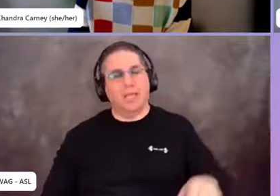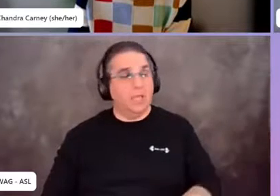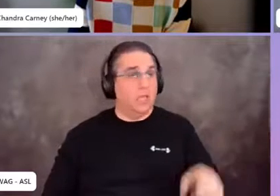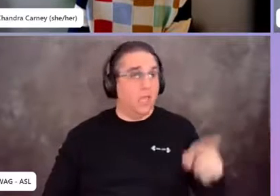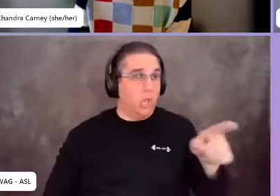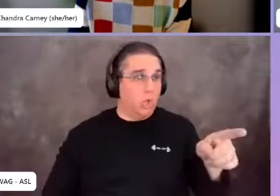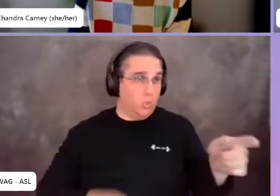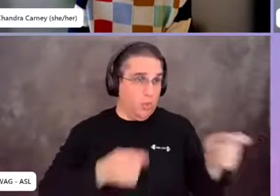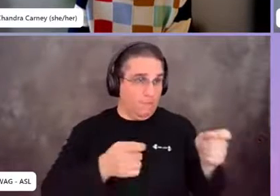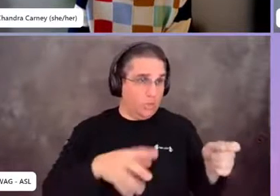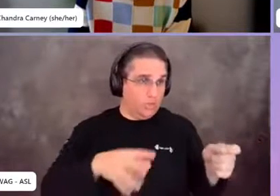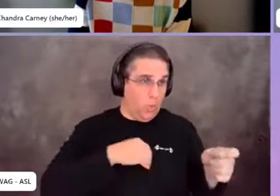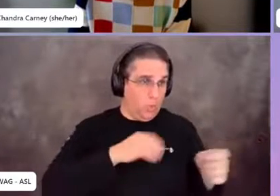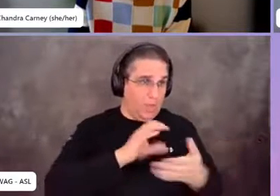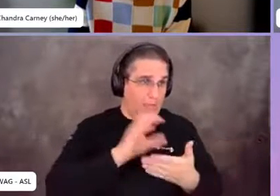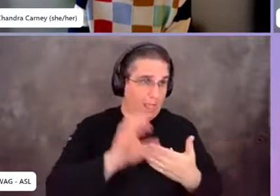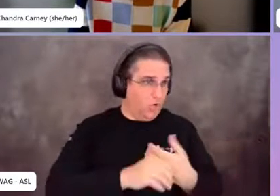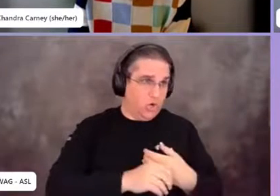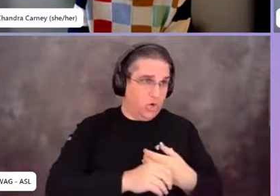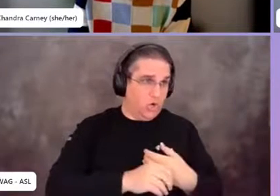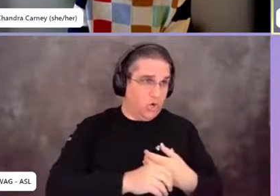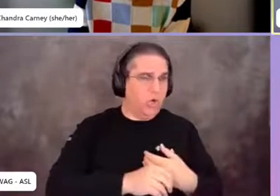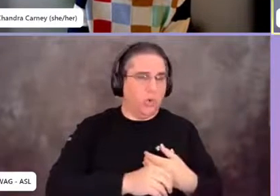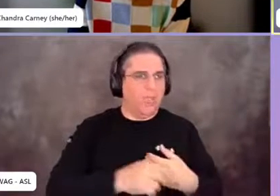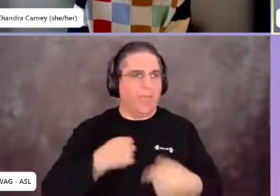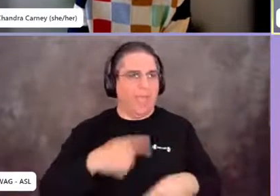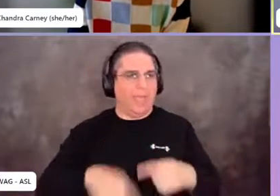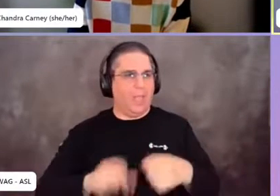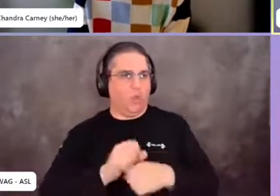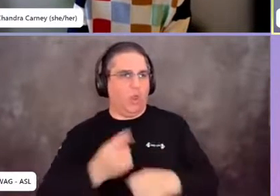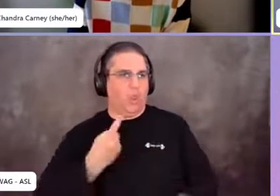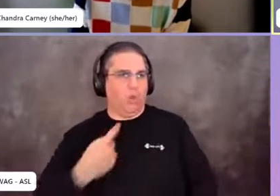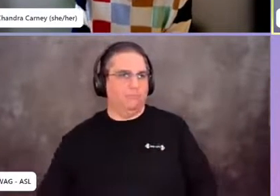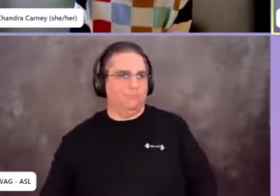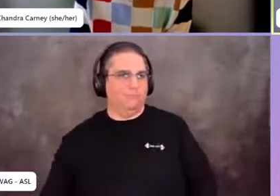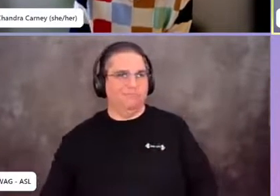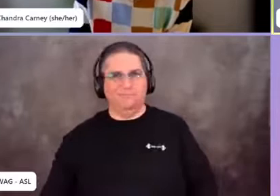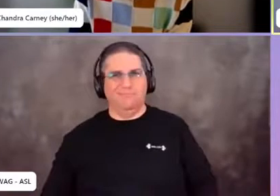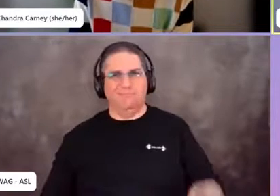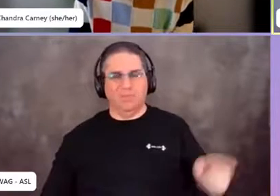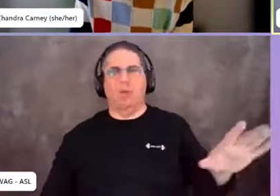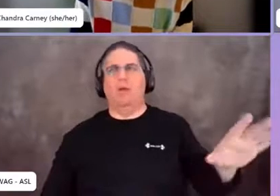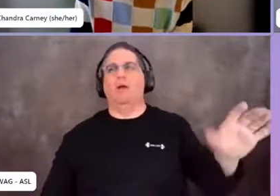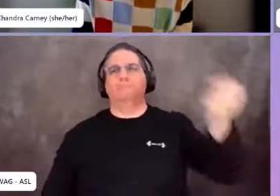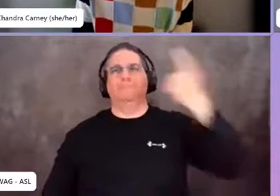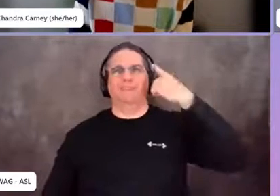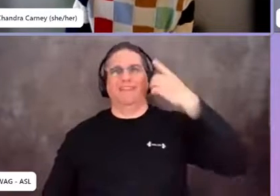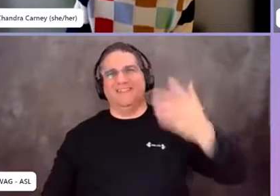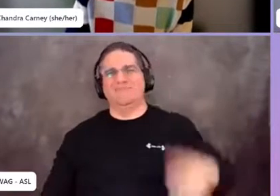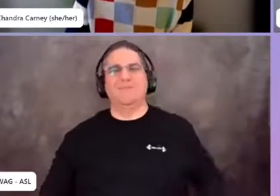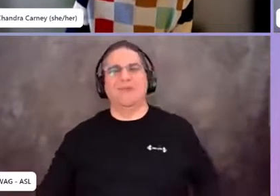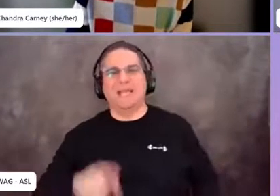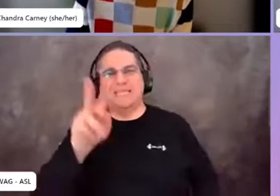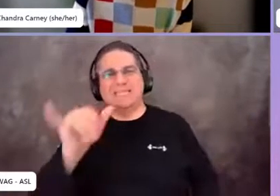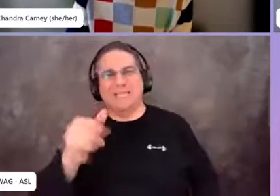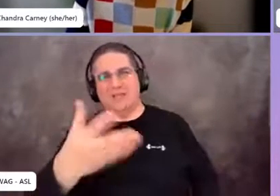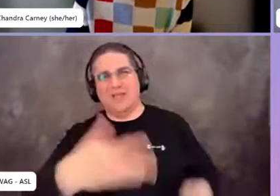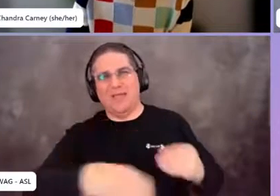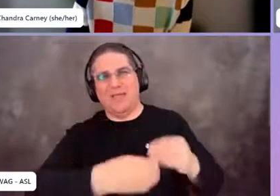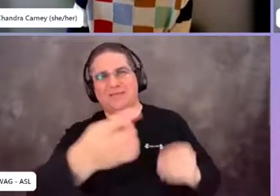wanting to work by themselves will have an executive assistant. So just tell them to manage their calendar. You manage your own calendar and